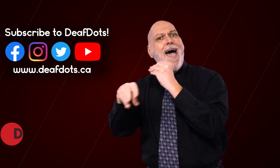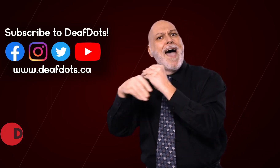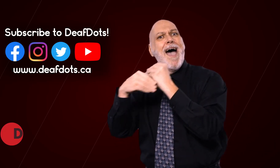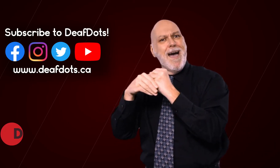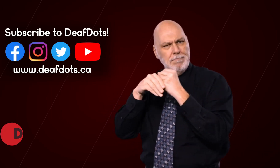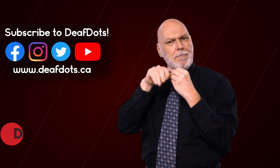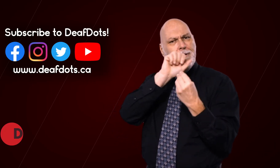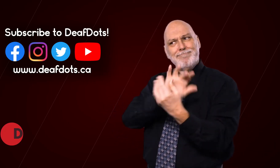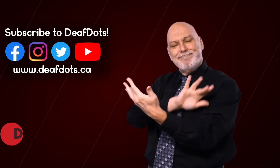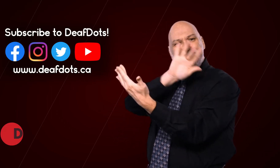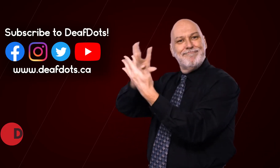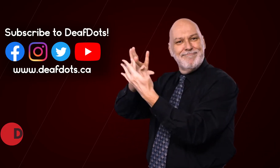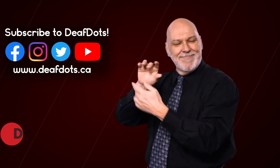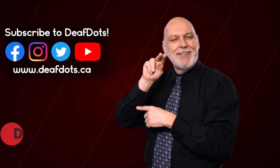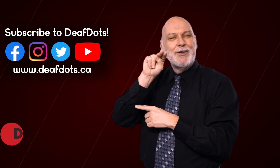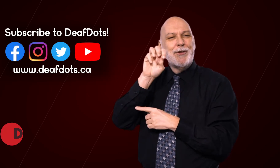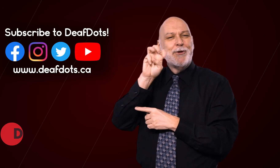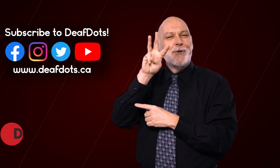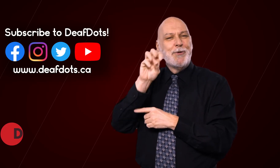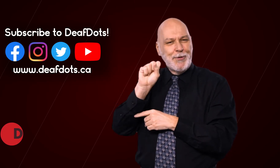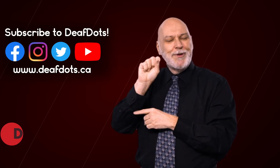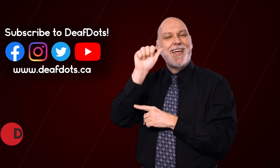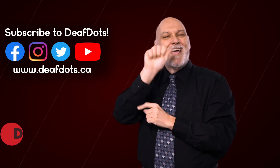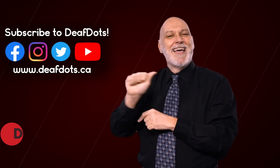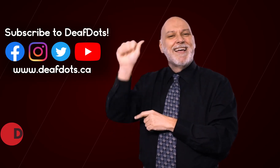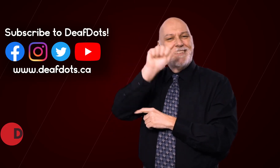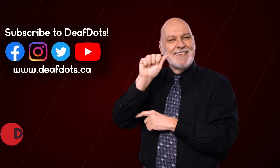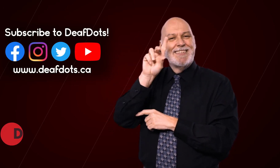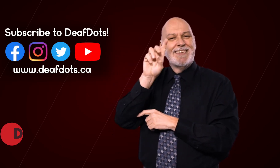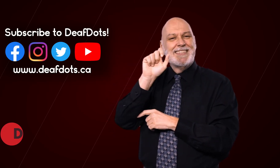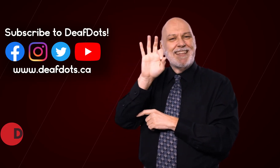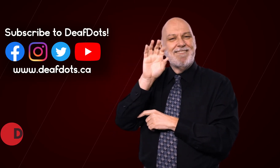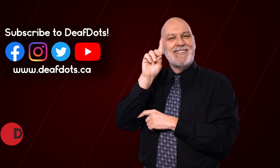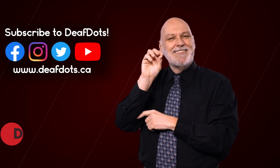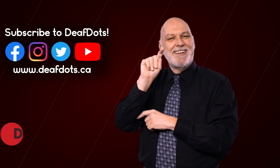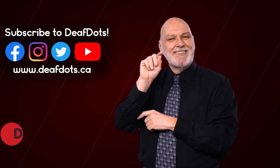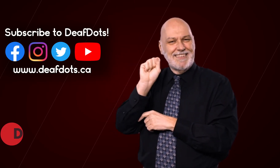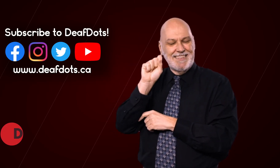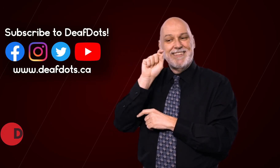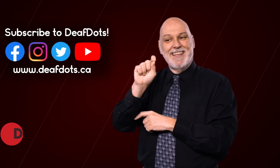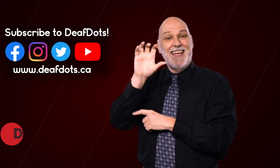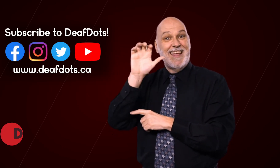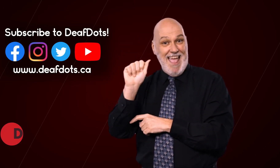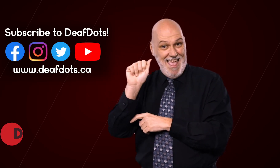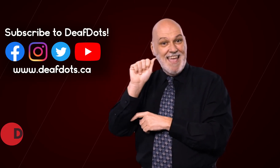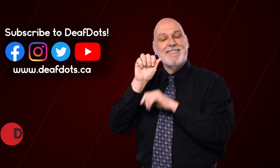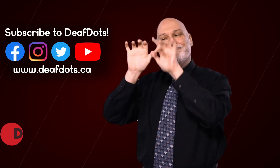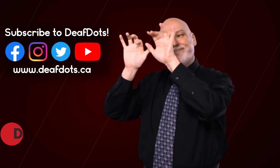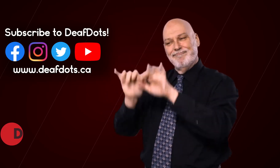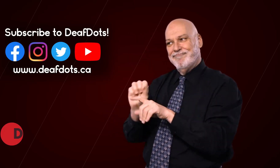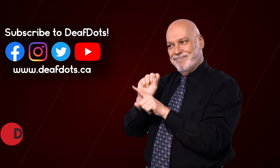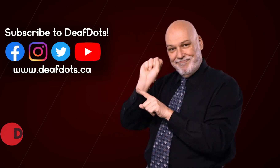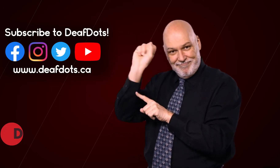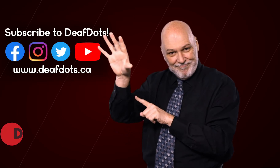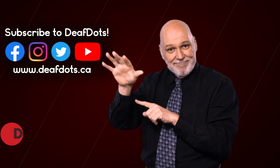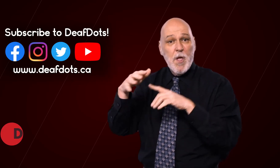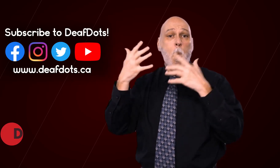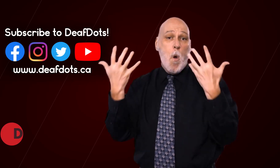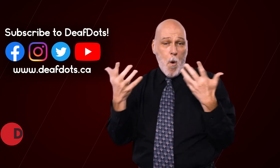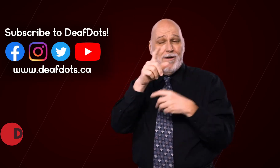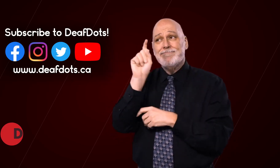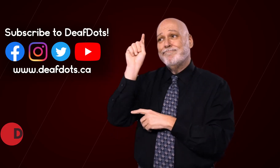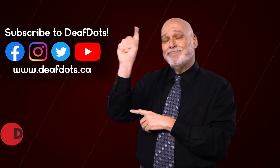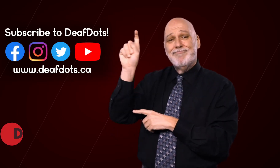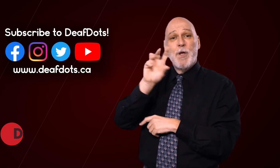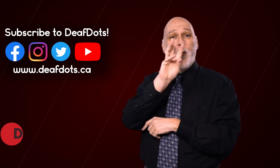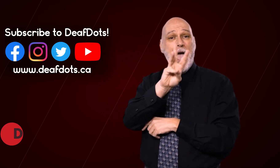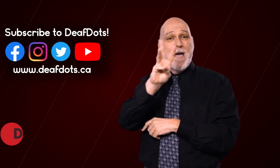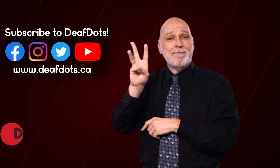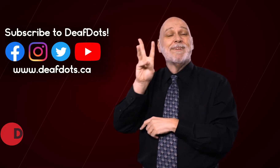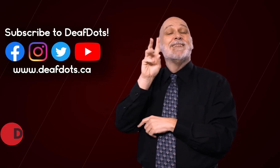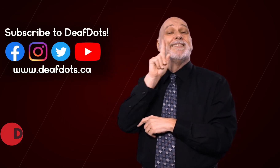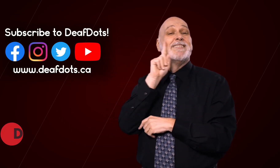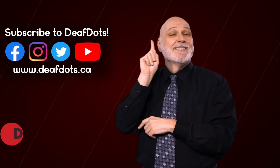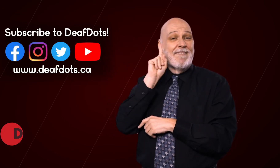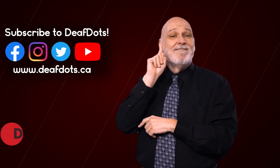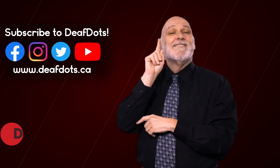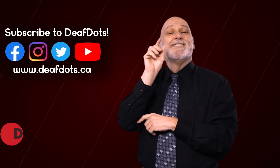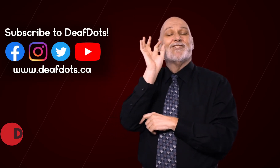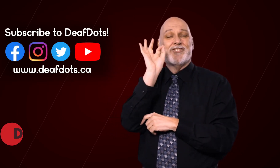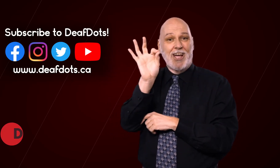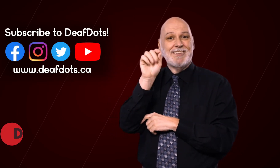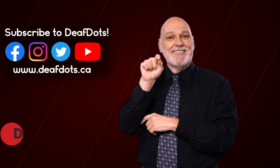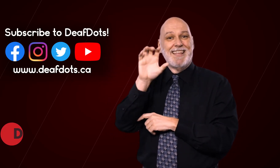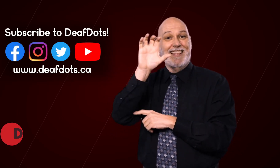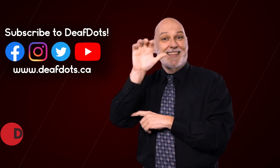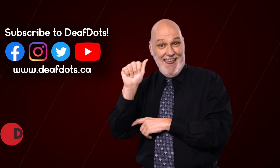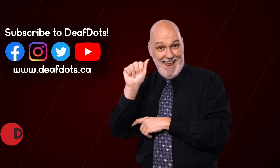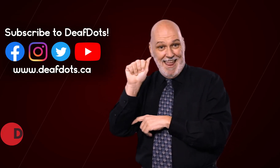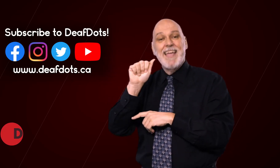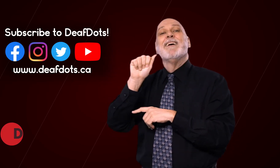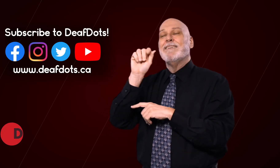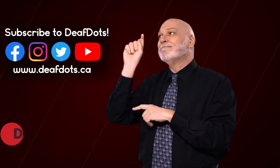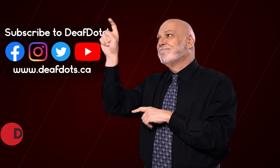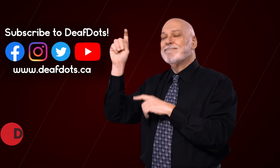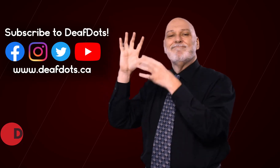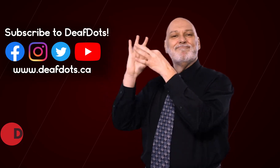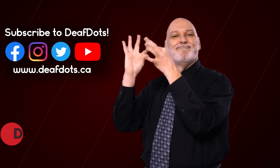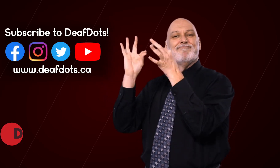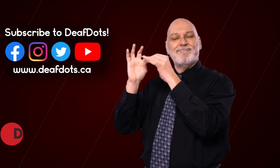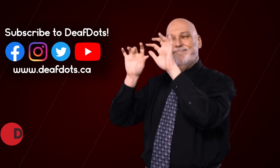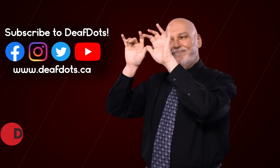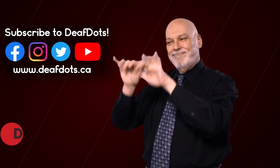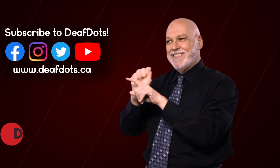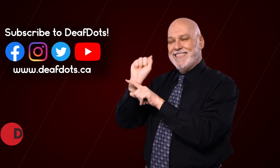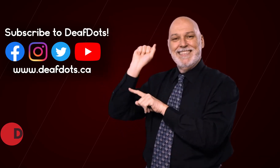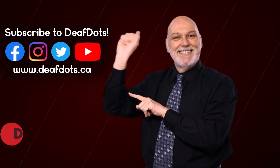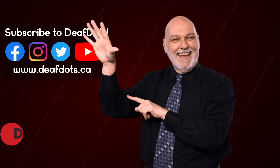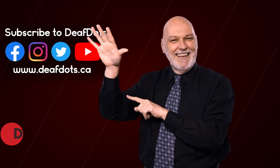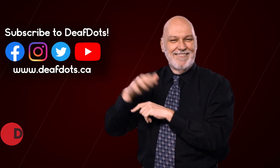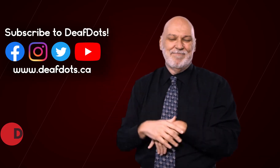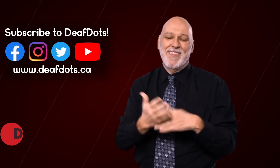please visit www.DeafDots.ca or email to news@deafdots.ca